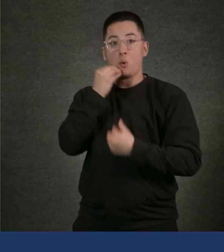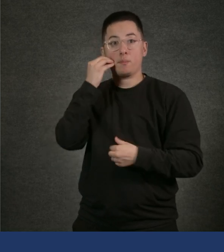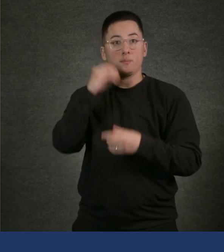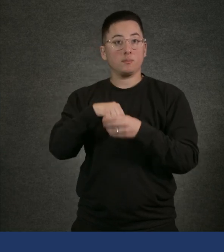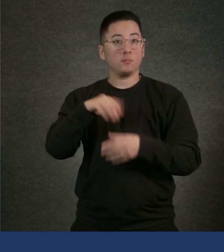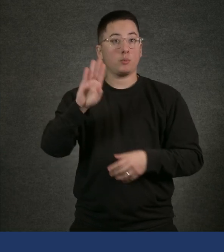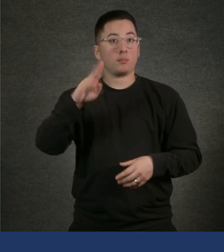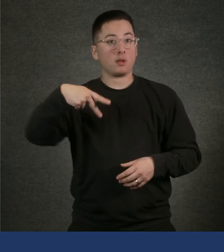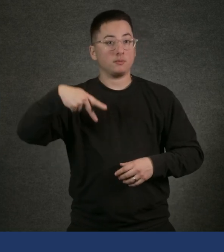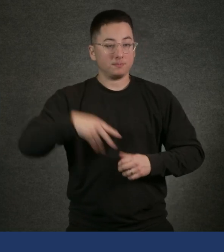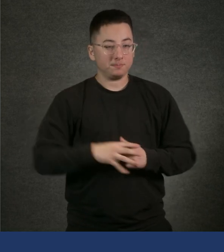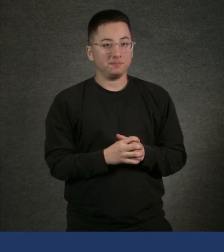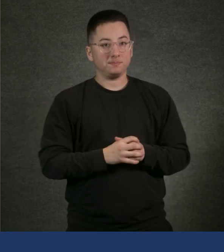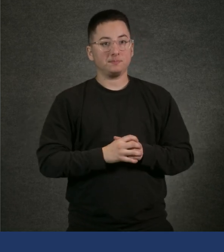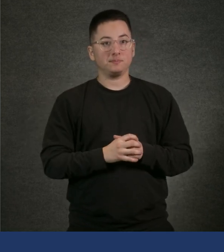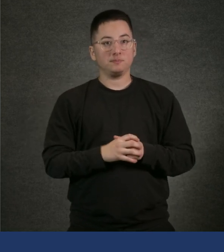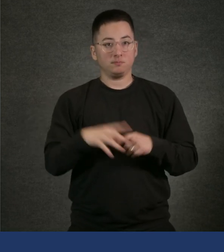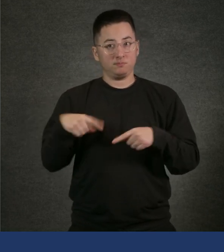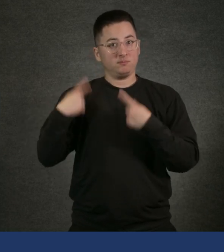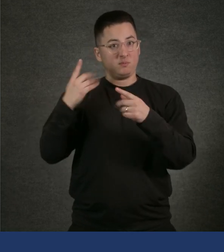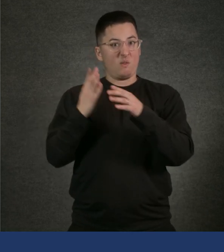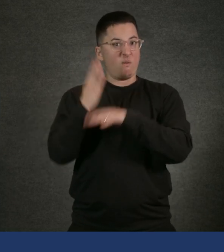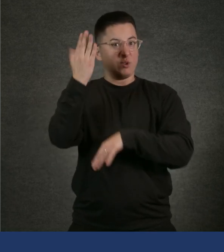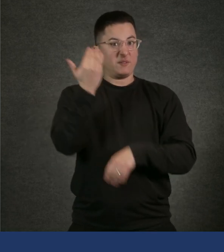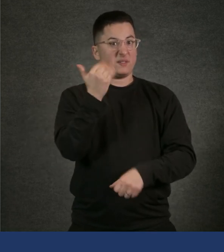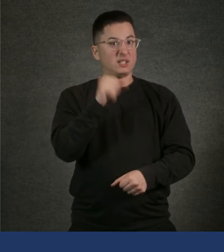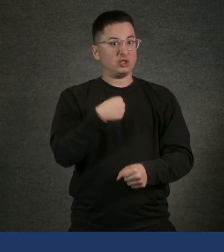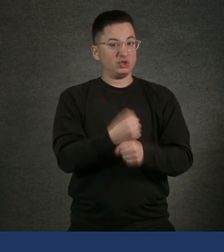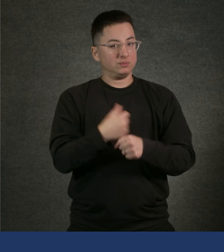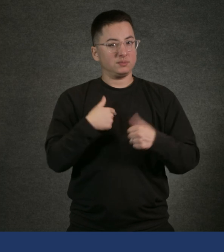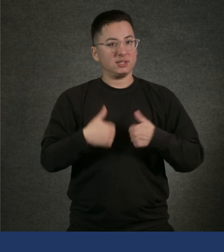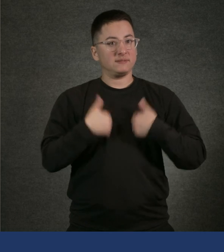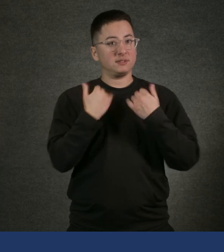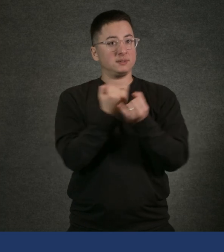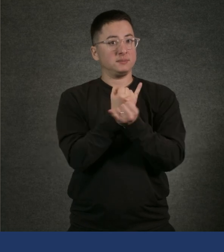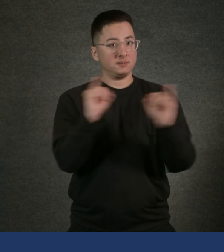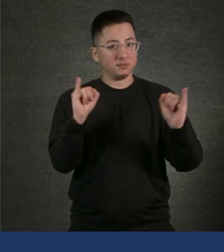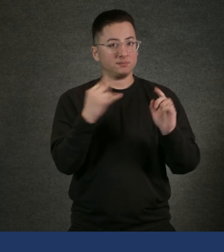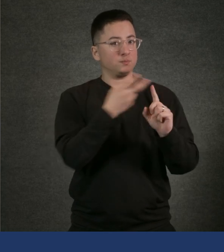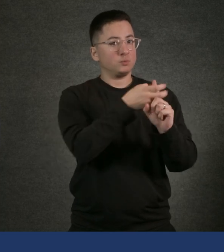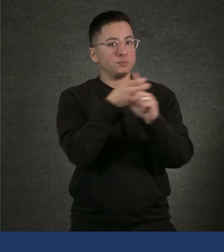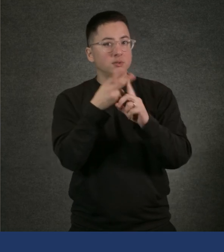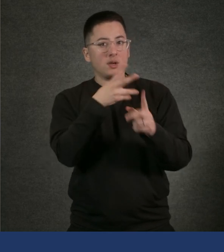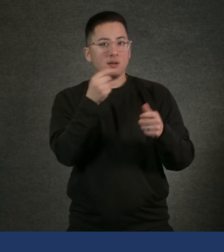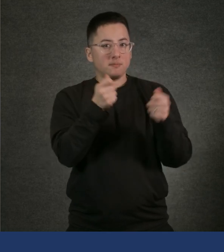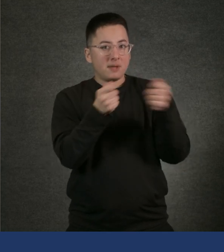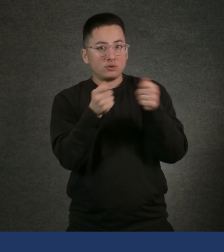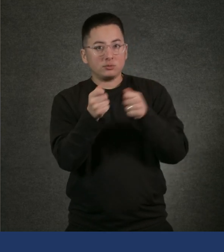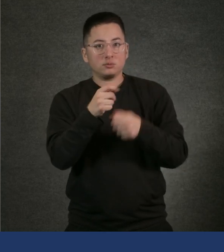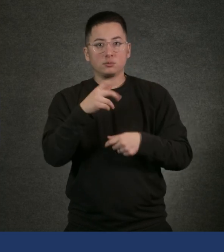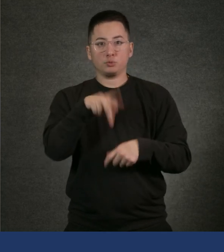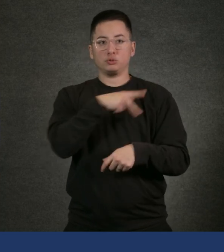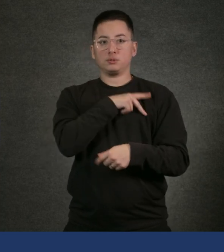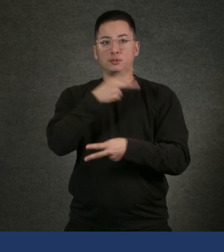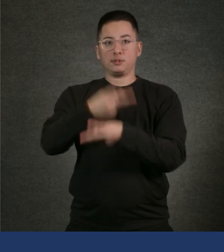For over 15 years, I lived independently, recruiting and managing personal care assistants